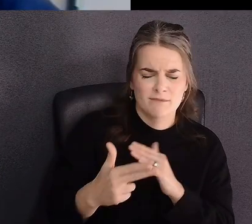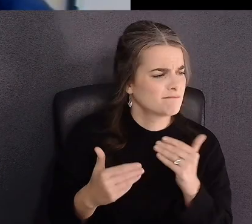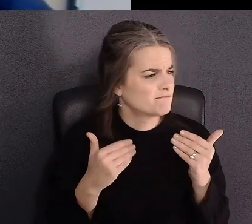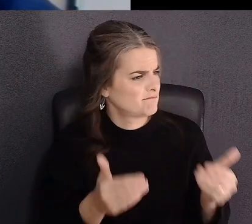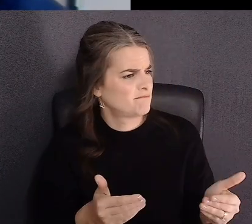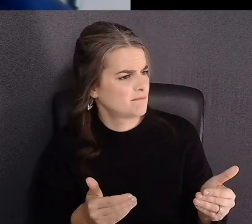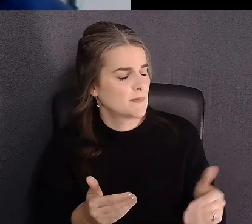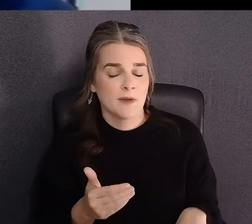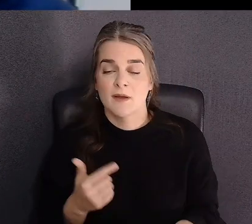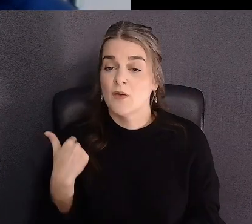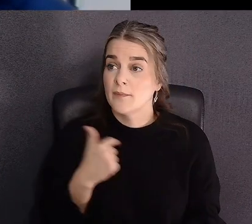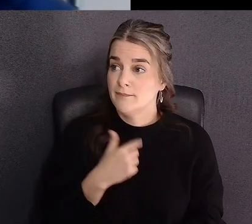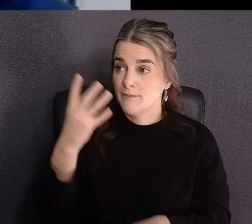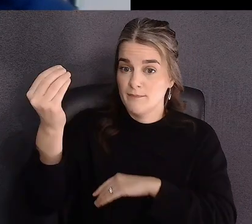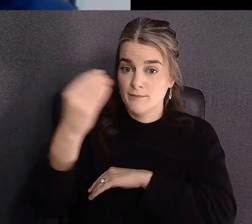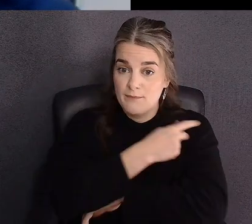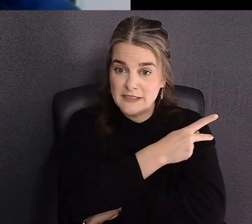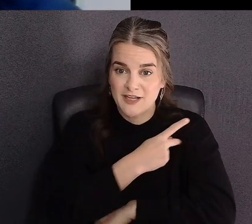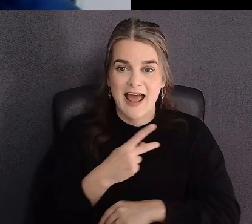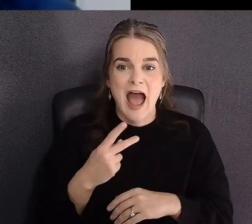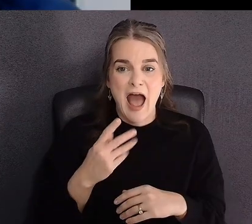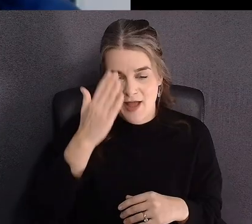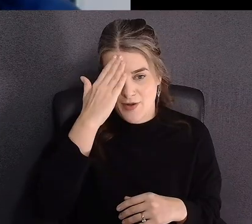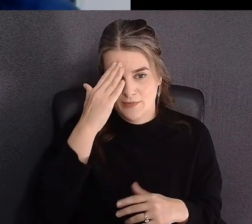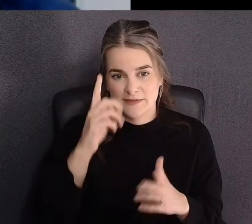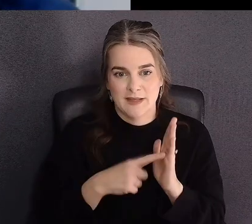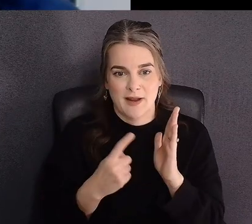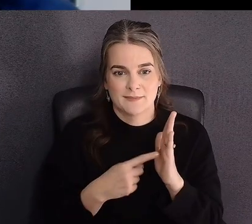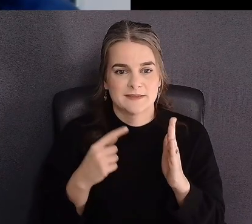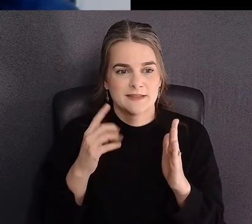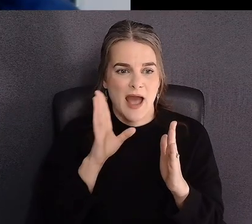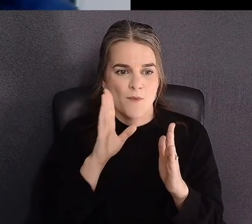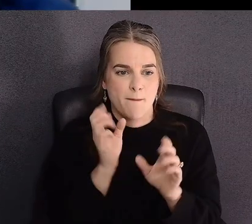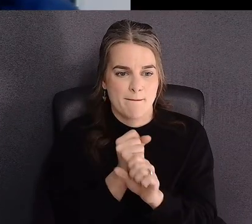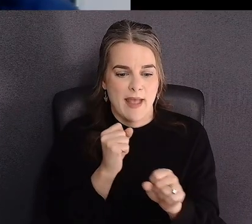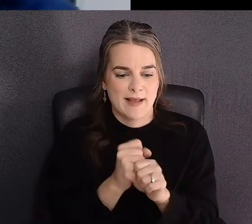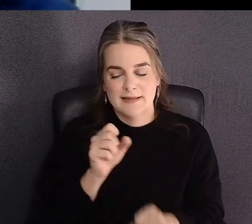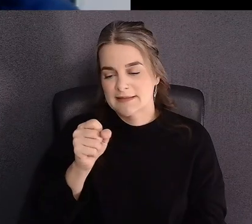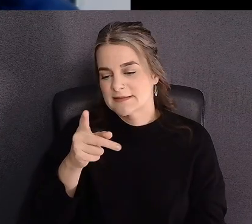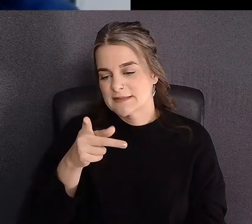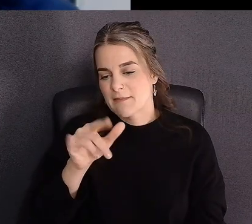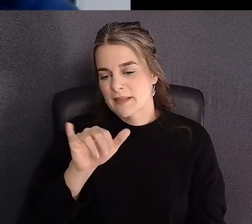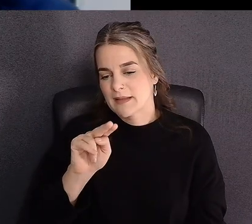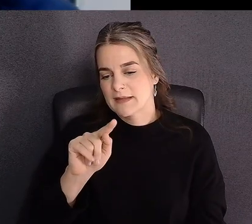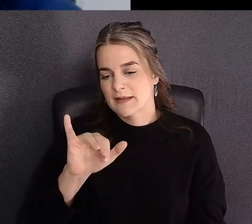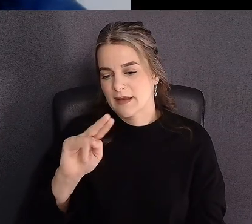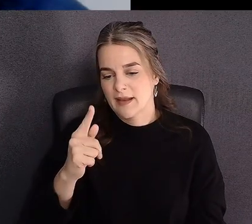Because we're at an outpatient, sometimes I'll just make things for splinting material.